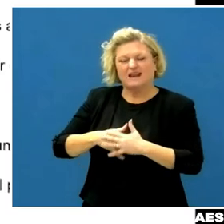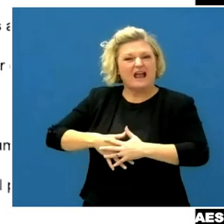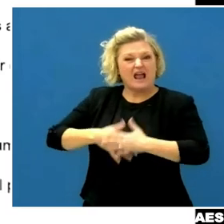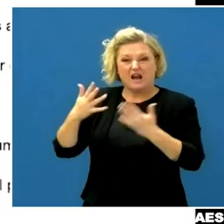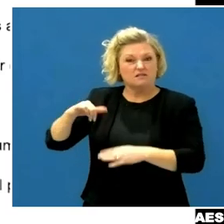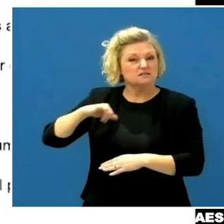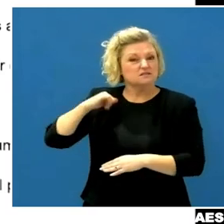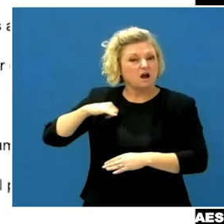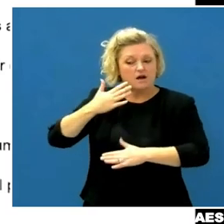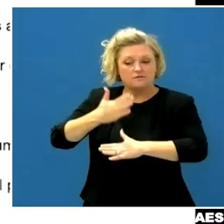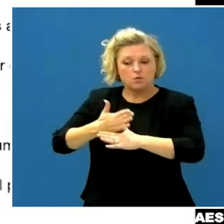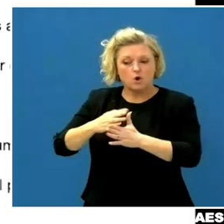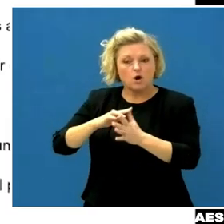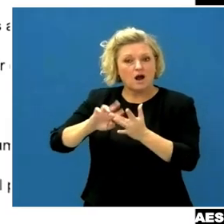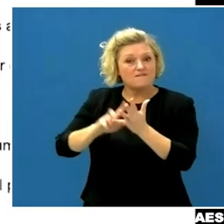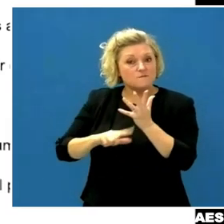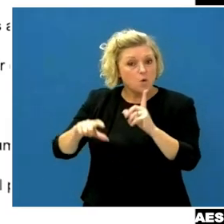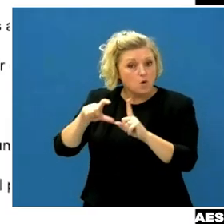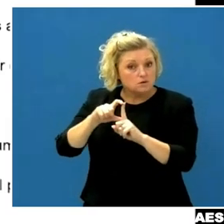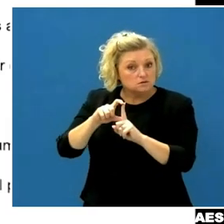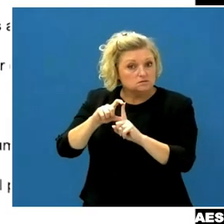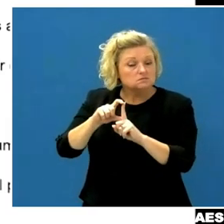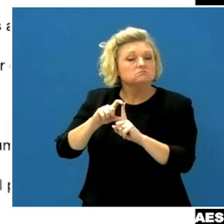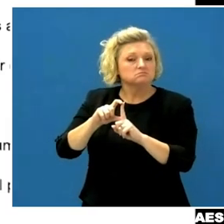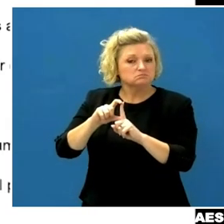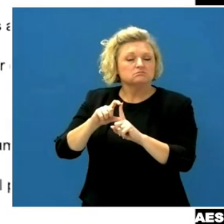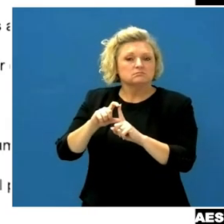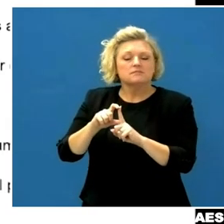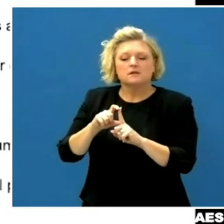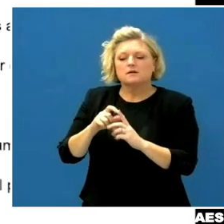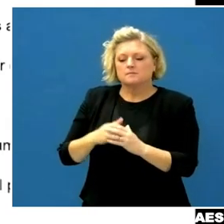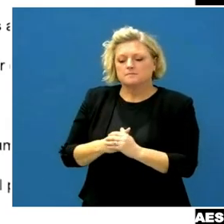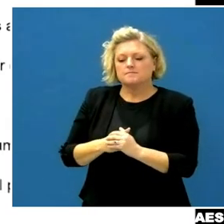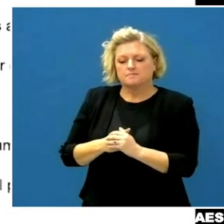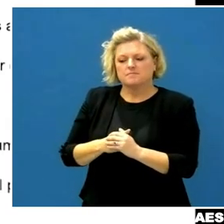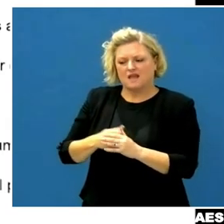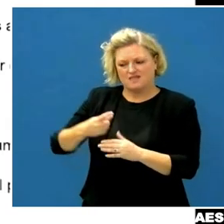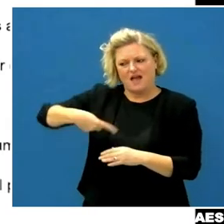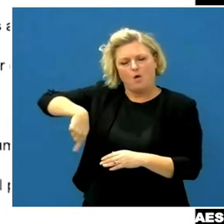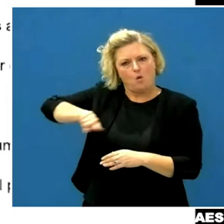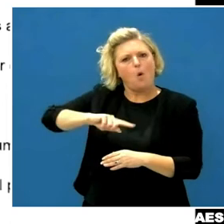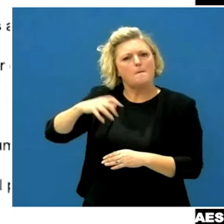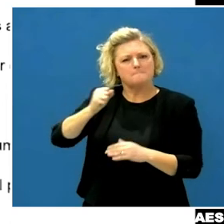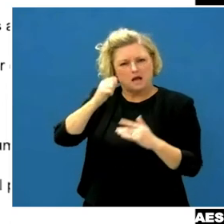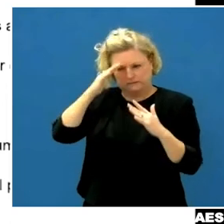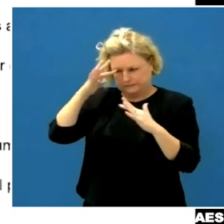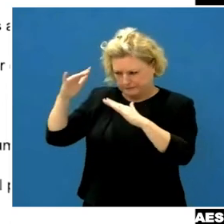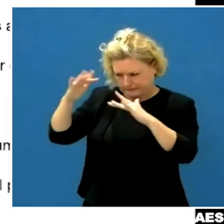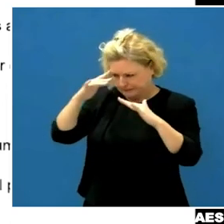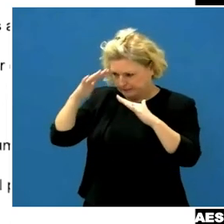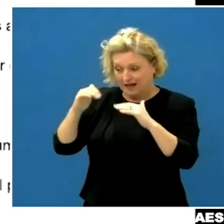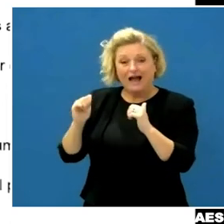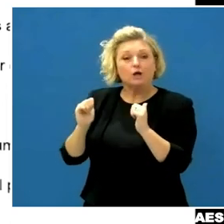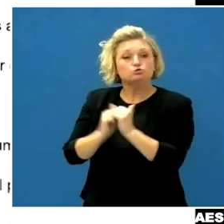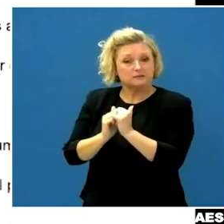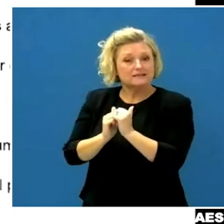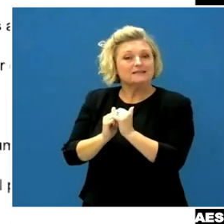providing services to Afford's clients will share Afford's commitment to maintaining organisational culture that -"